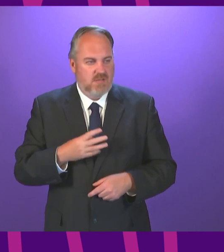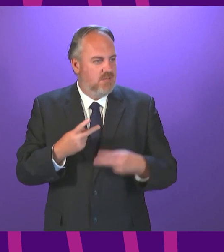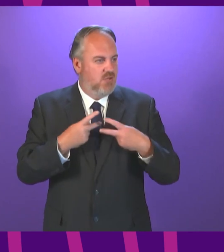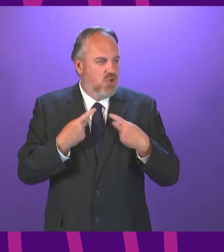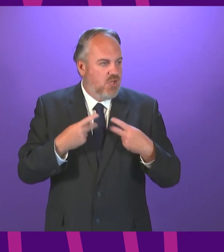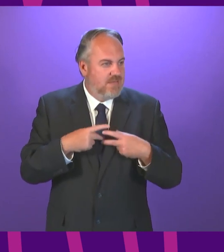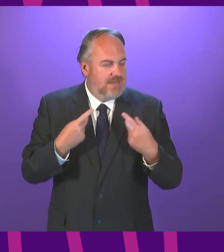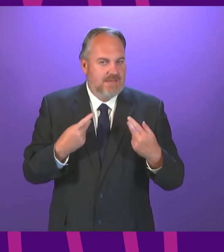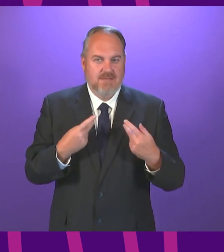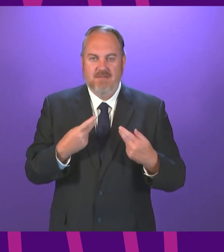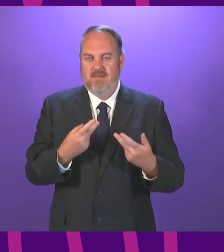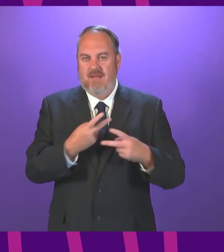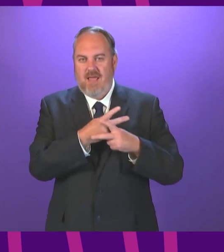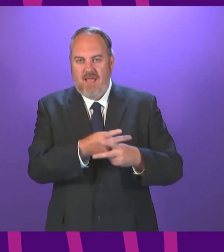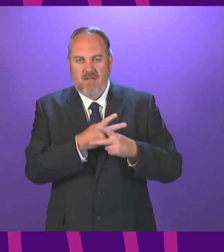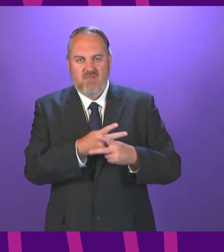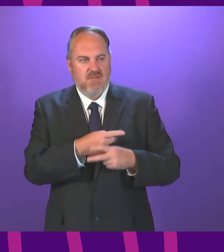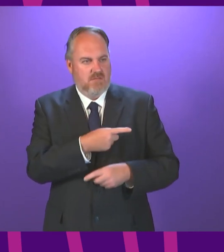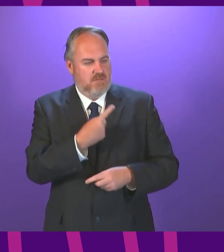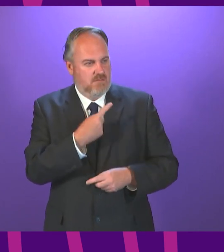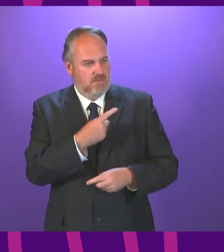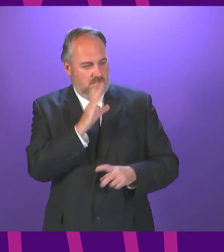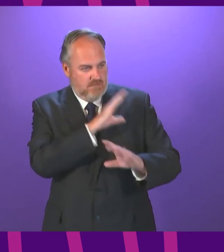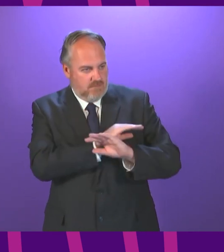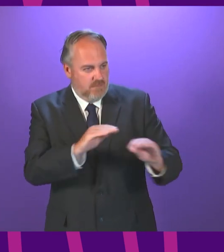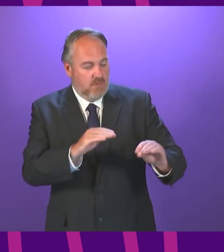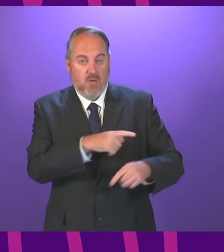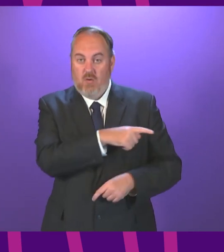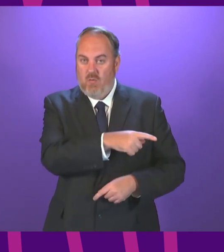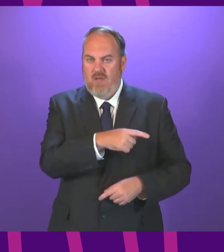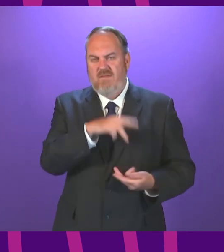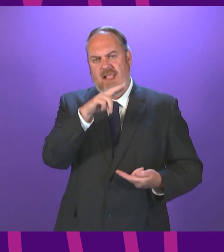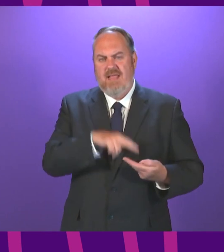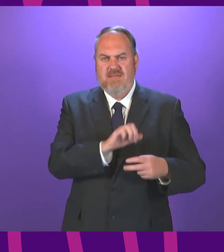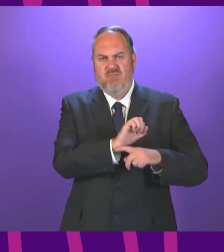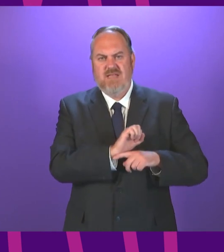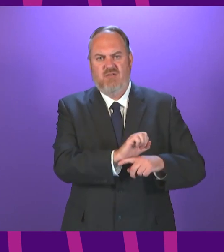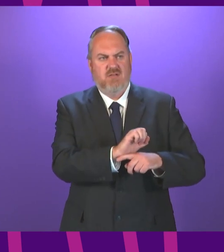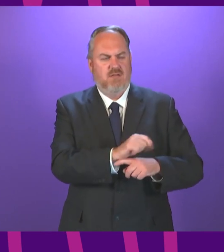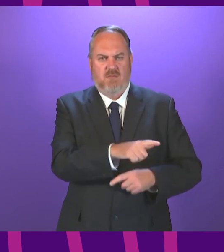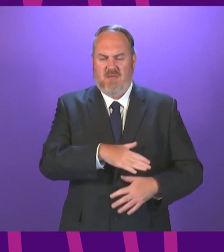what might sound like reducing their protection against Covid might see that differently. We